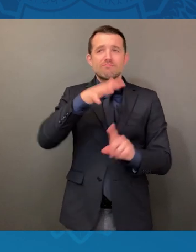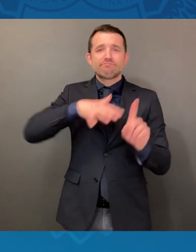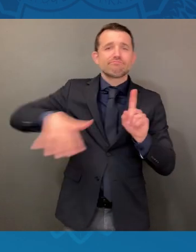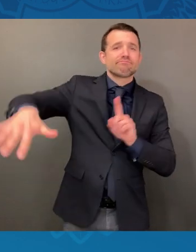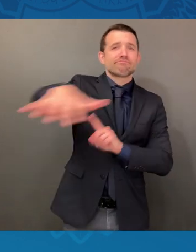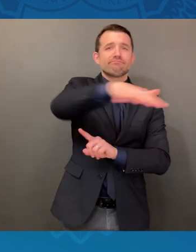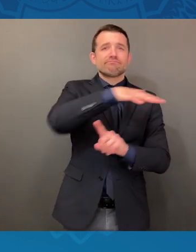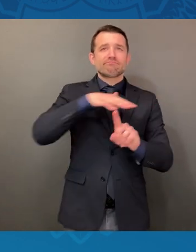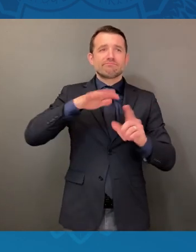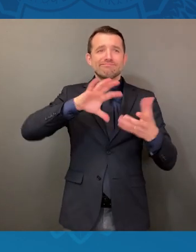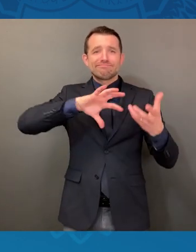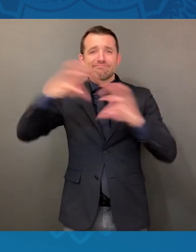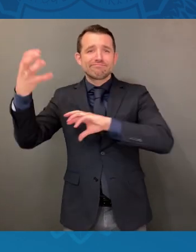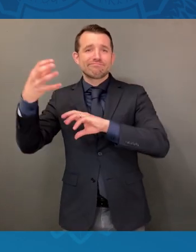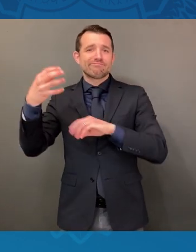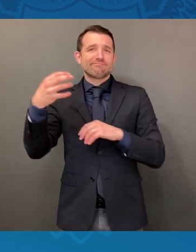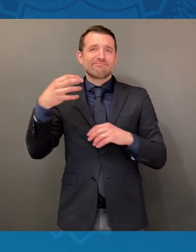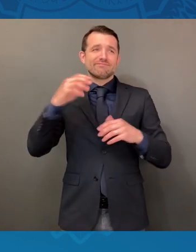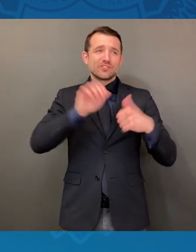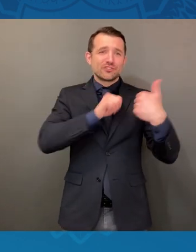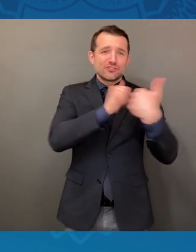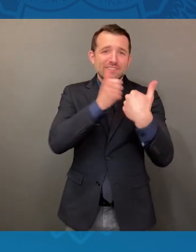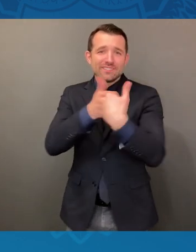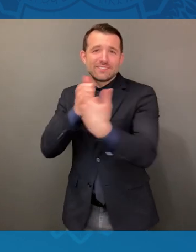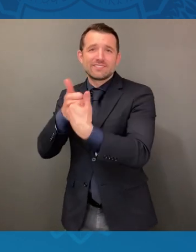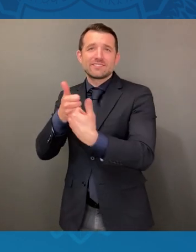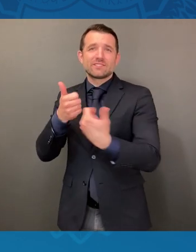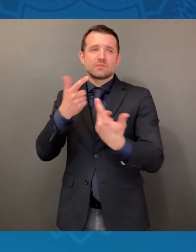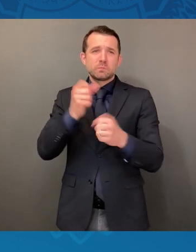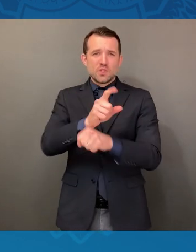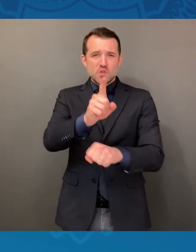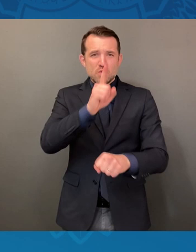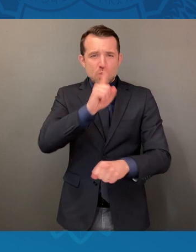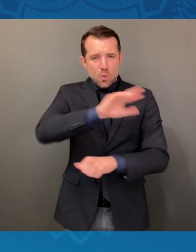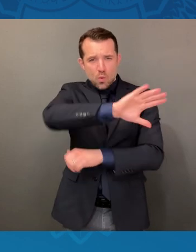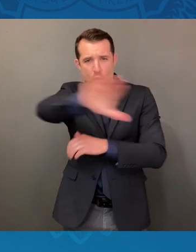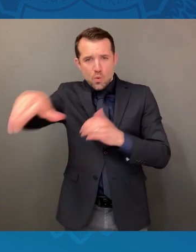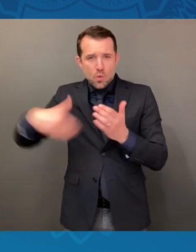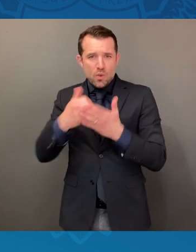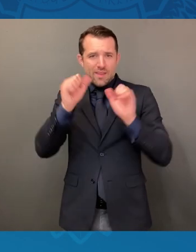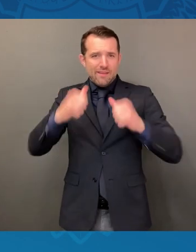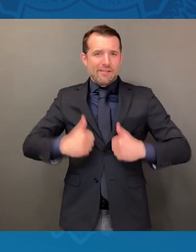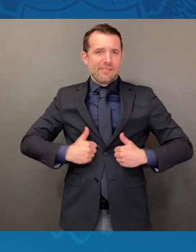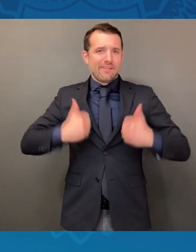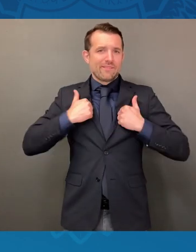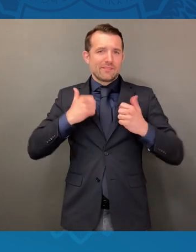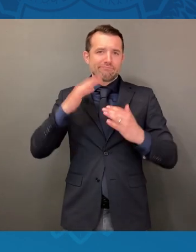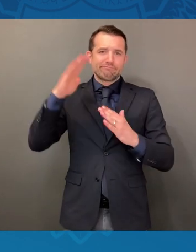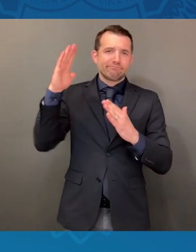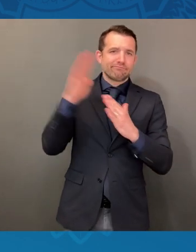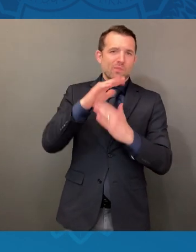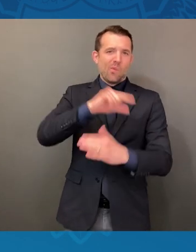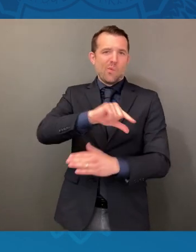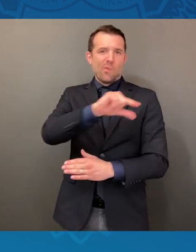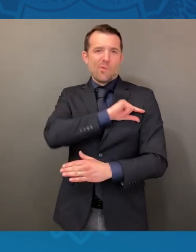that everyone has an ability to live a quality of life that means ability to afford the cost of living.